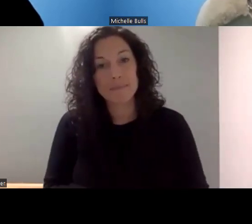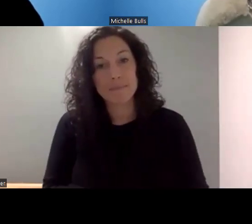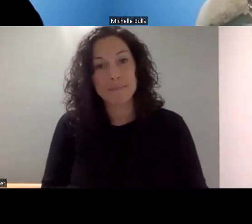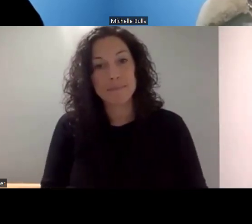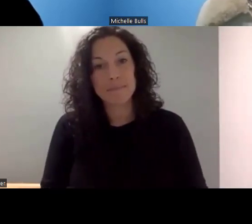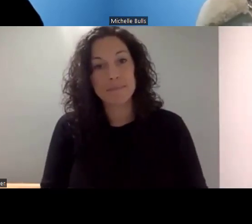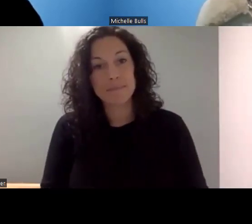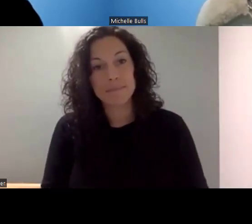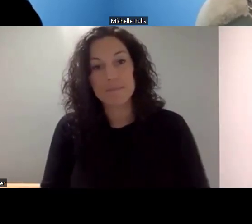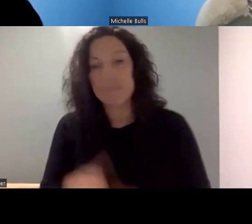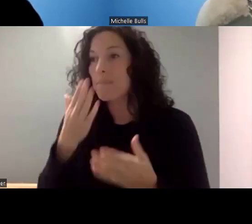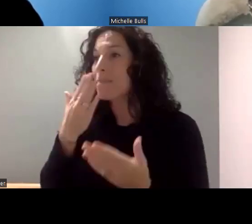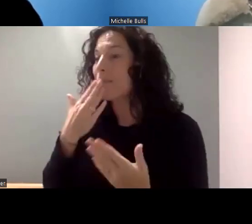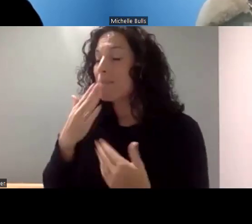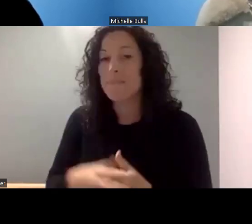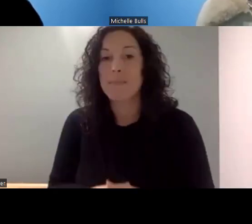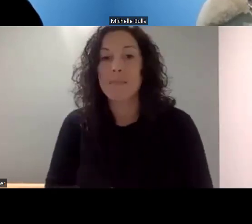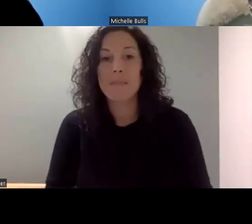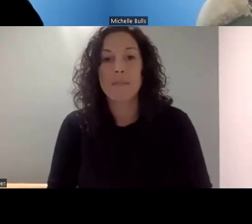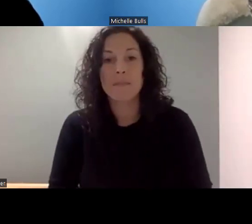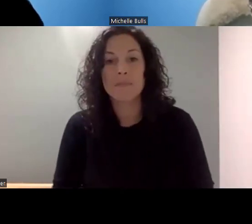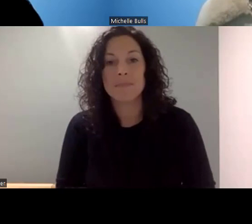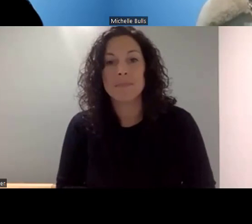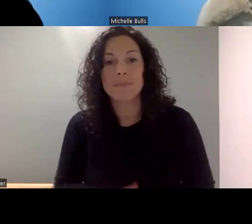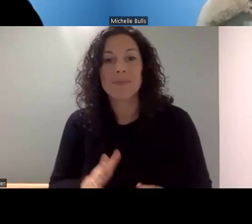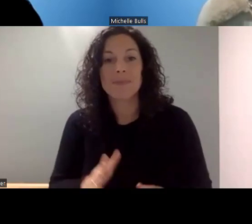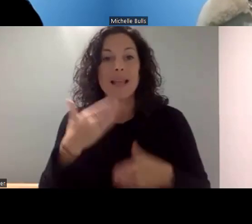Kasima Garst: Thank you, Emily. The next question that we have ...